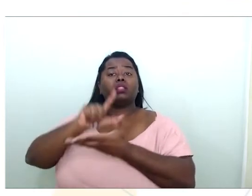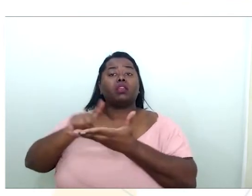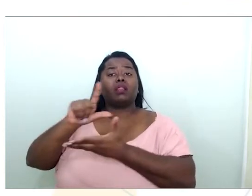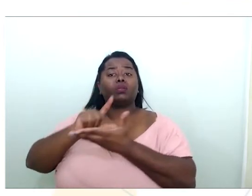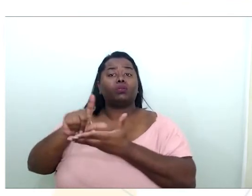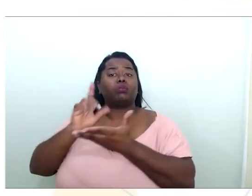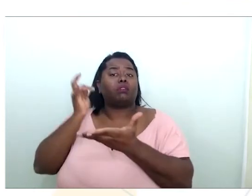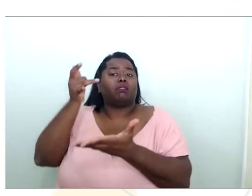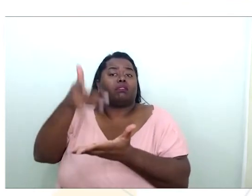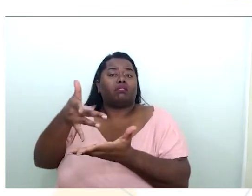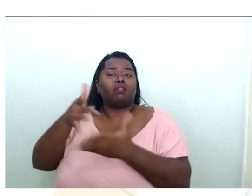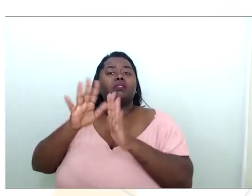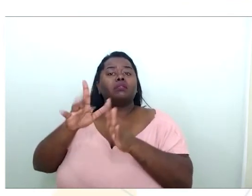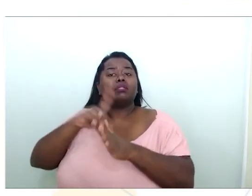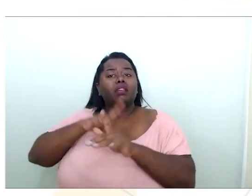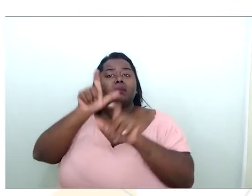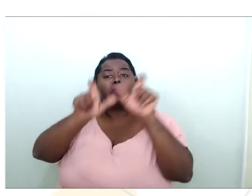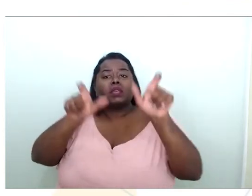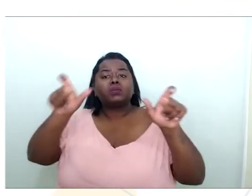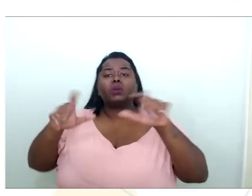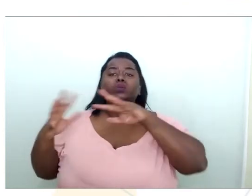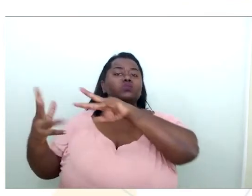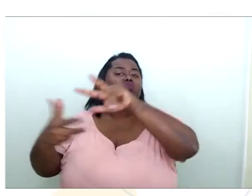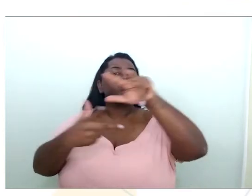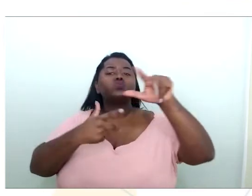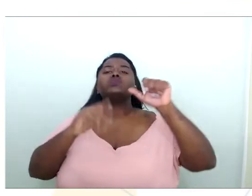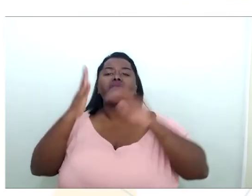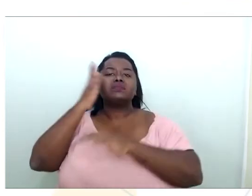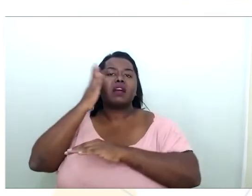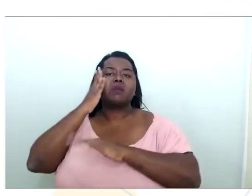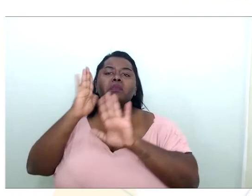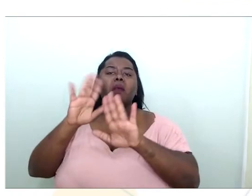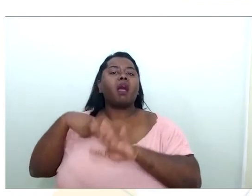there are people in places around the world who know this but we ignore all that